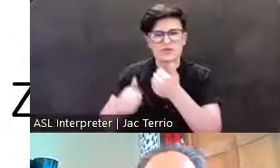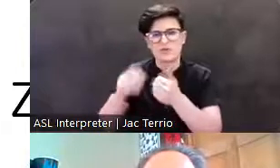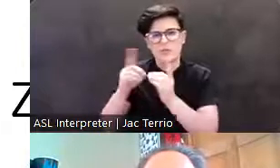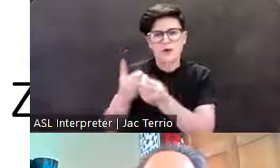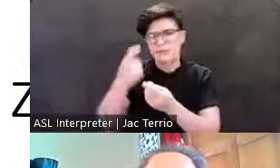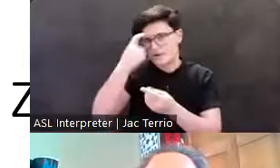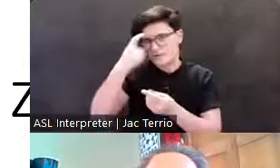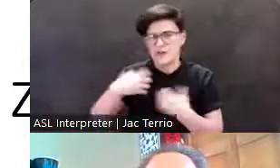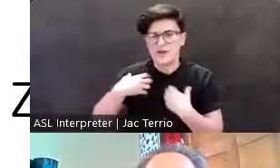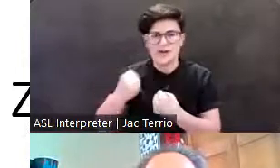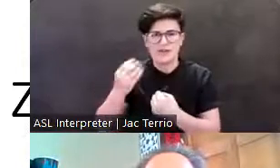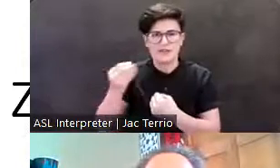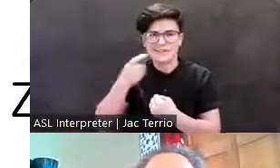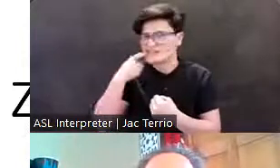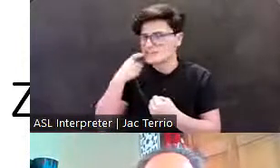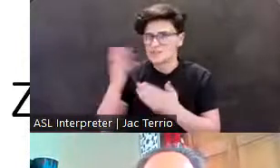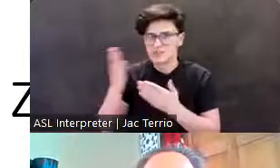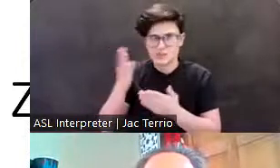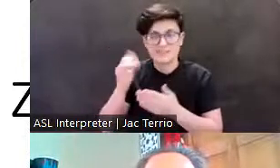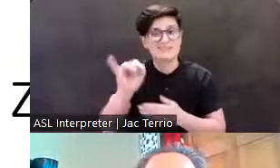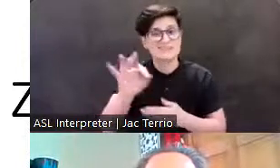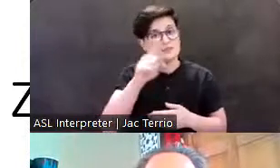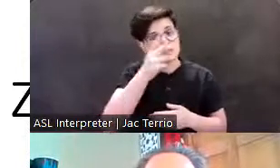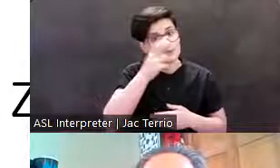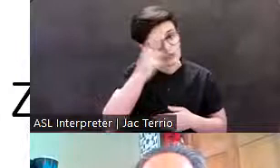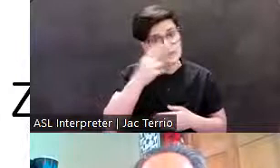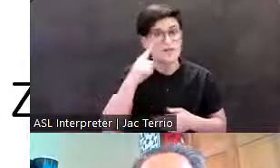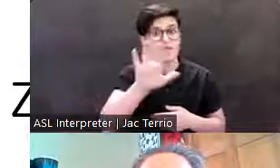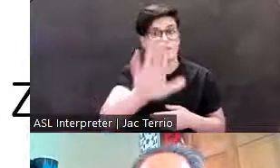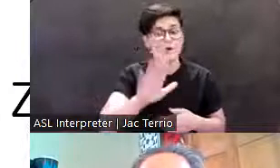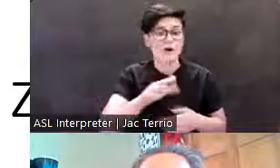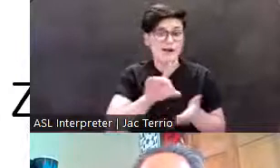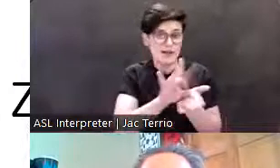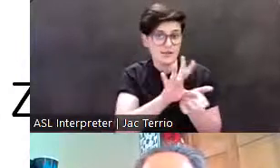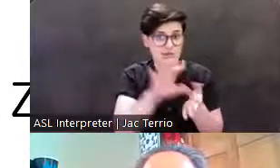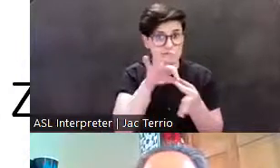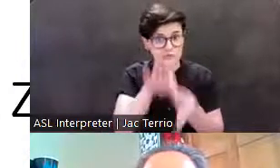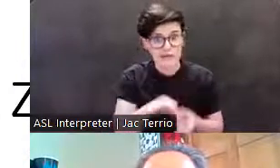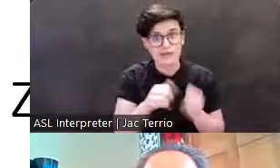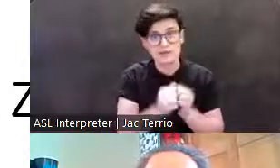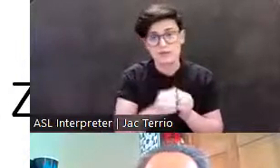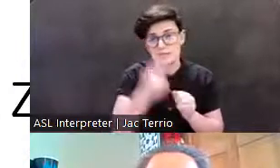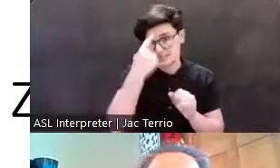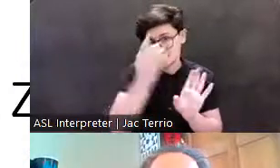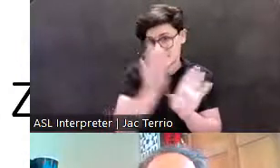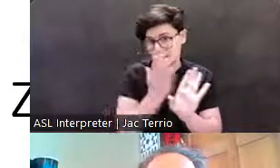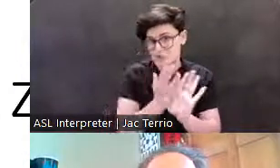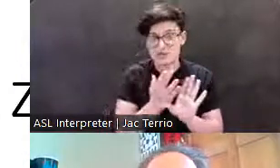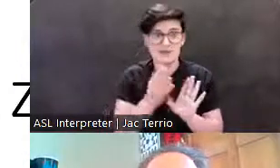The reason for your invention is related to a psychiatric disability can call our office.